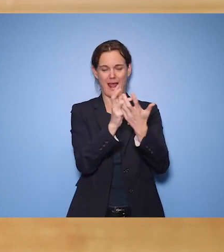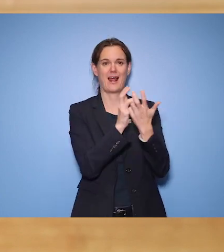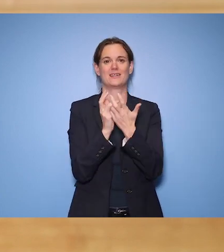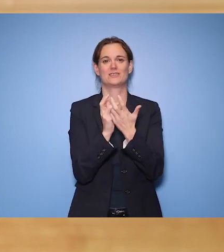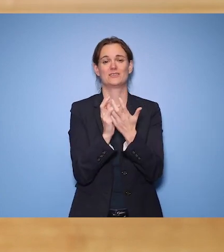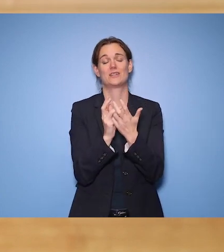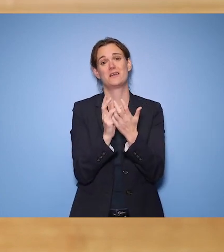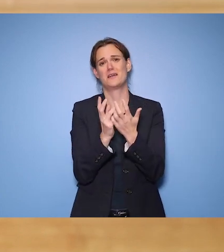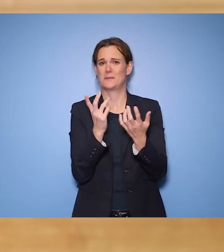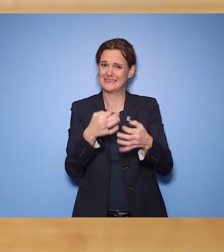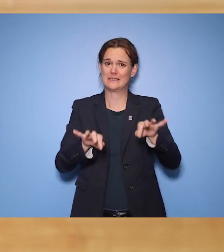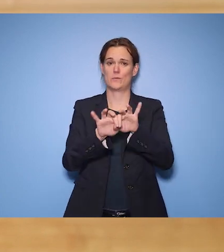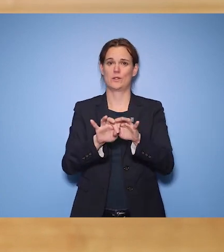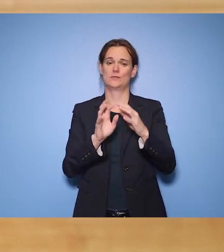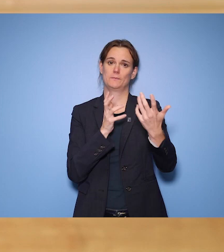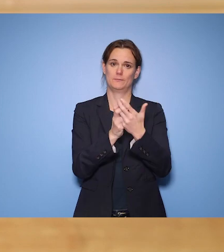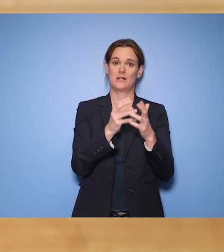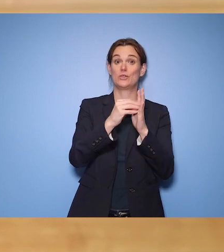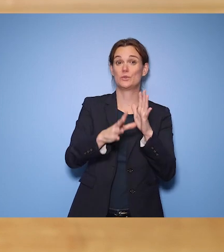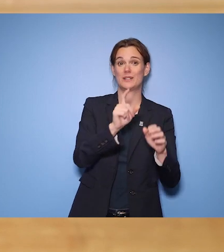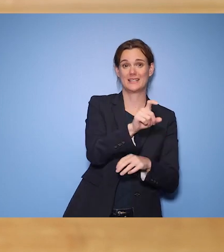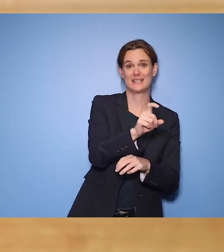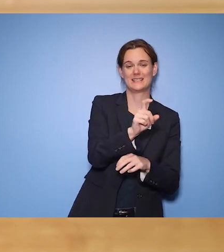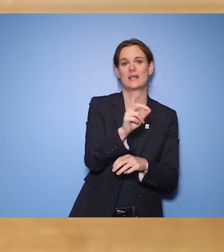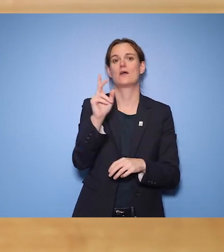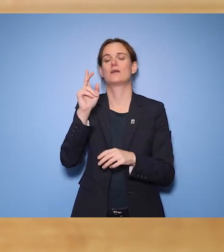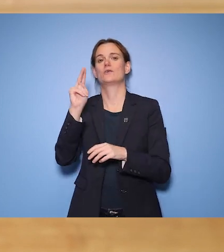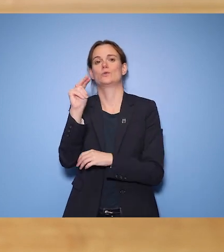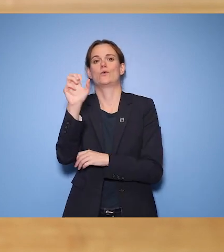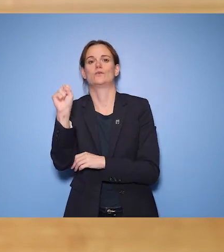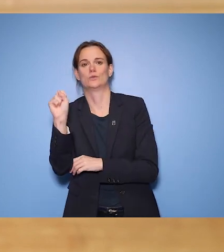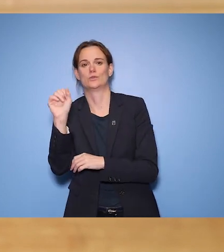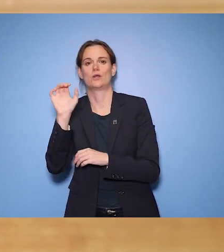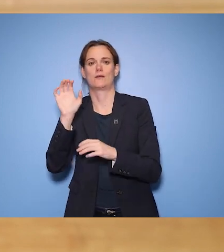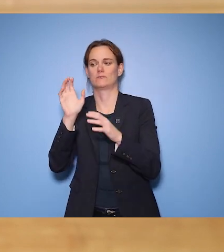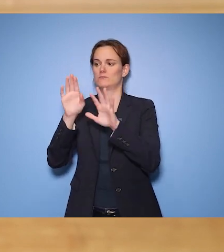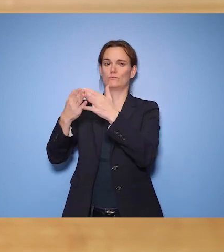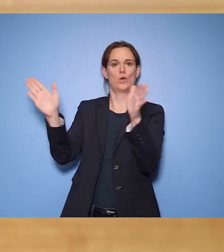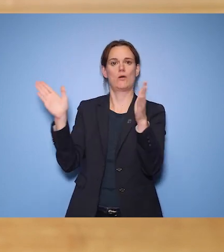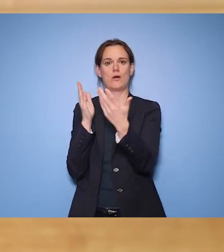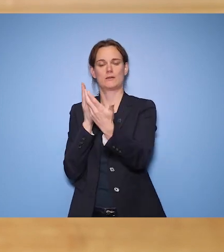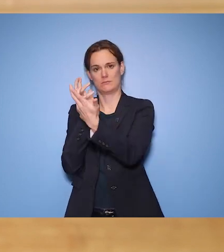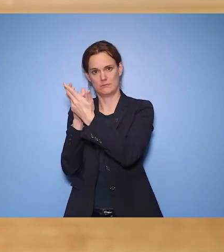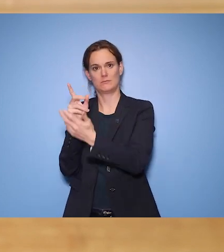of our students and the province. Now I know several of you are thinking back to your own